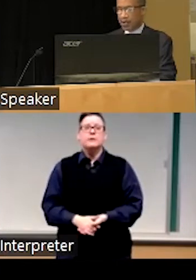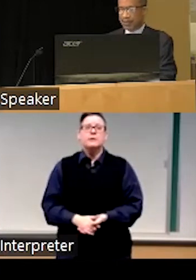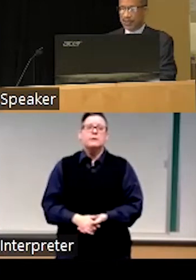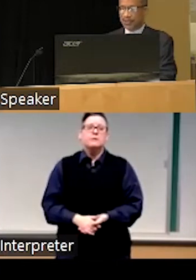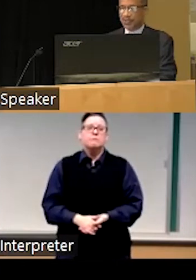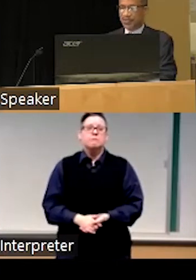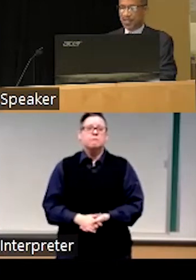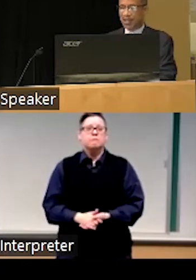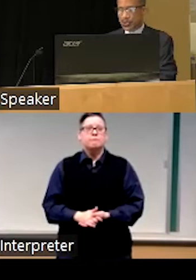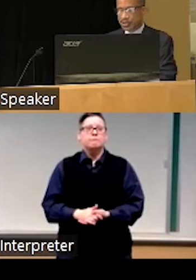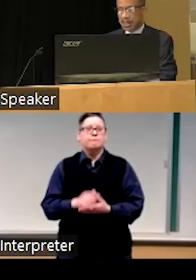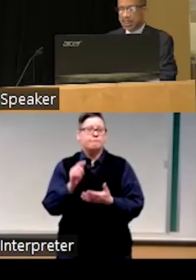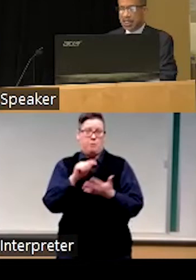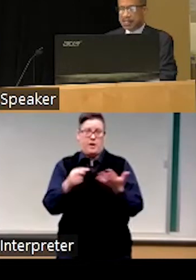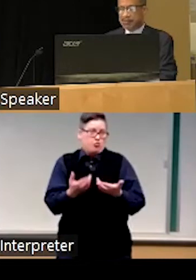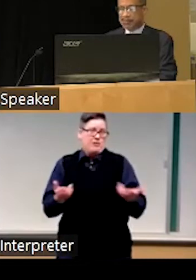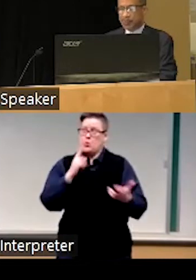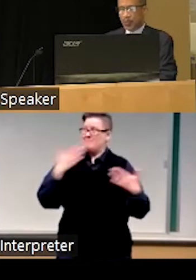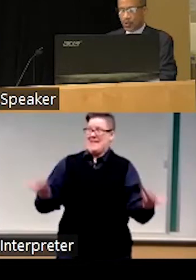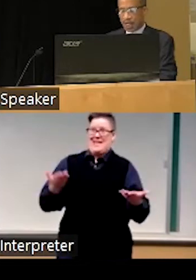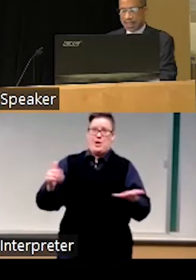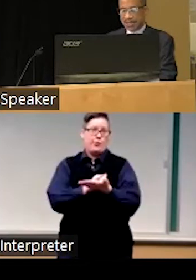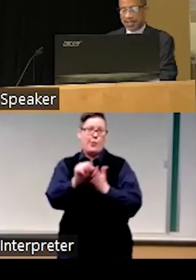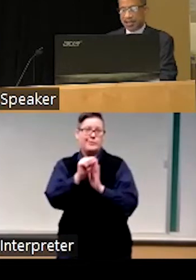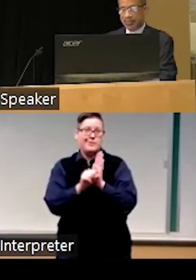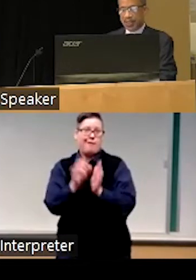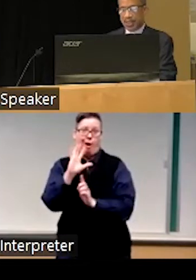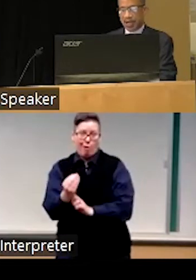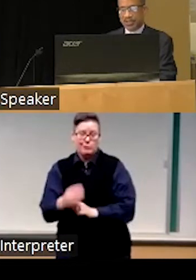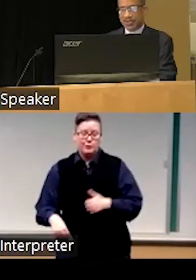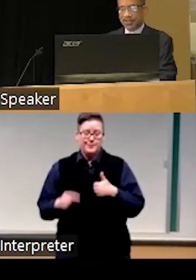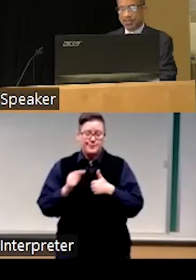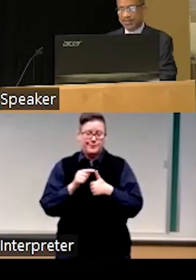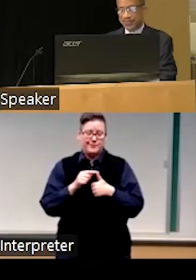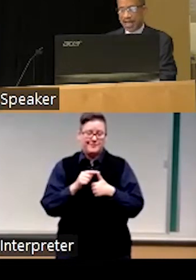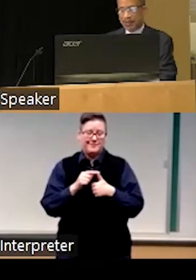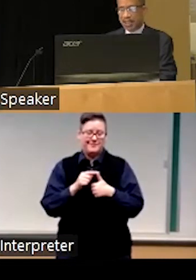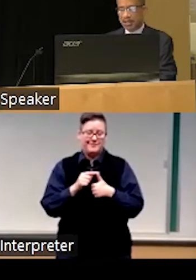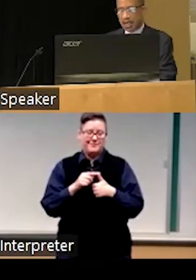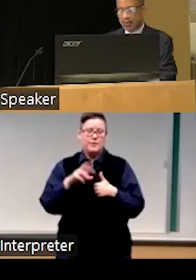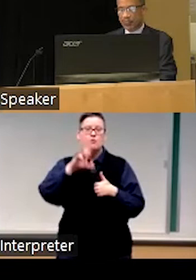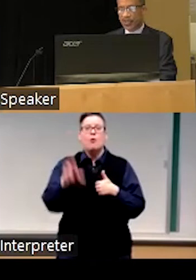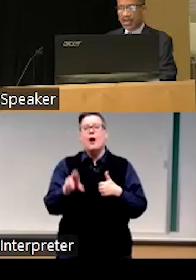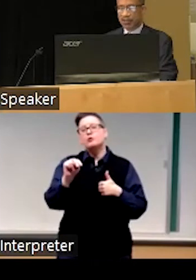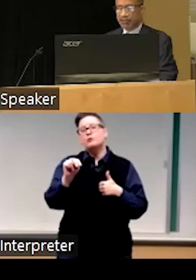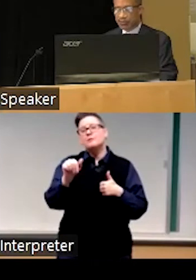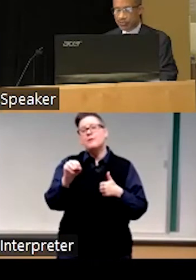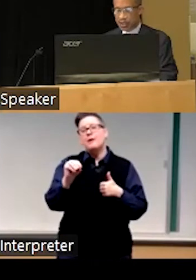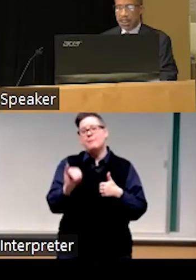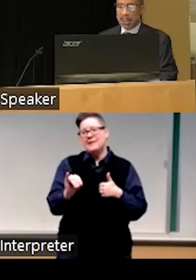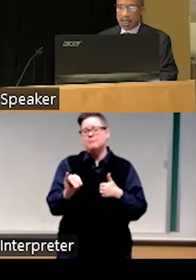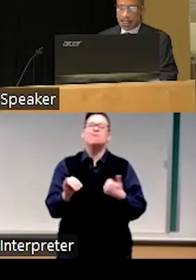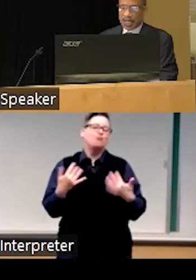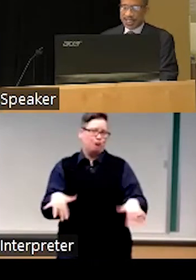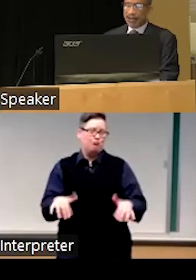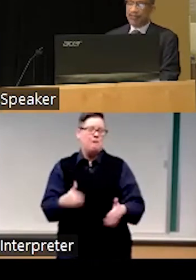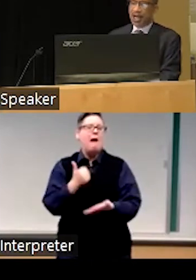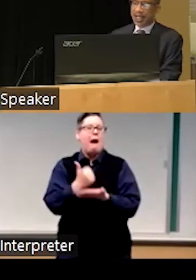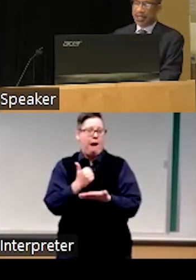part of the the culture um one is um you know Rochester Nami um very helpful for identifying